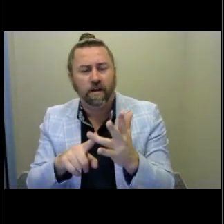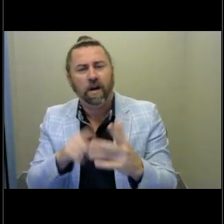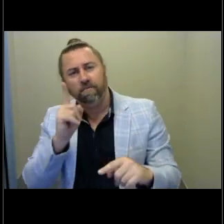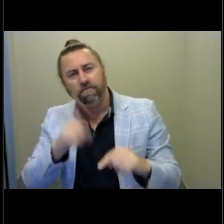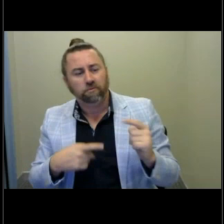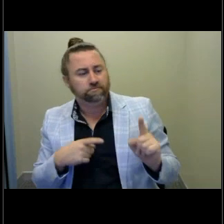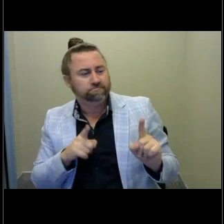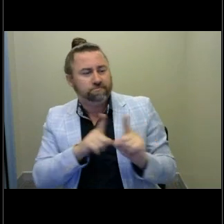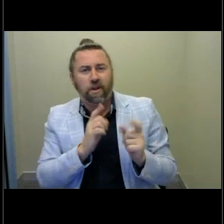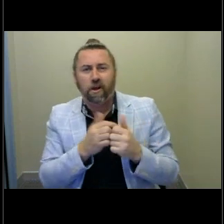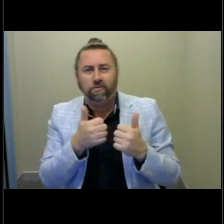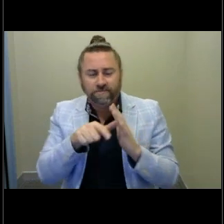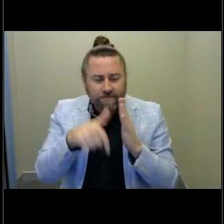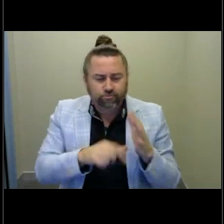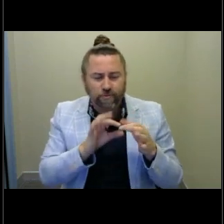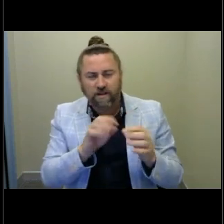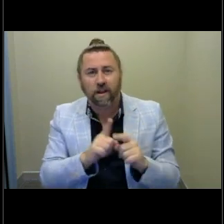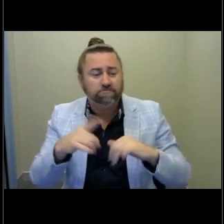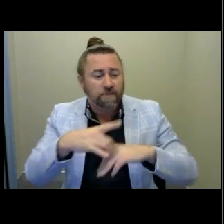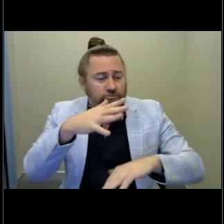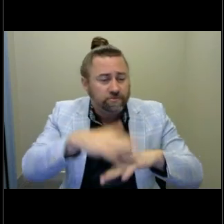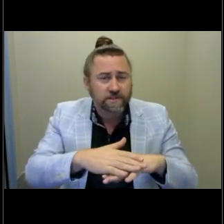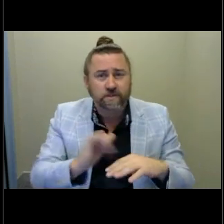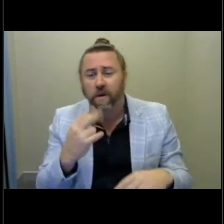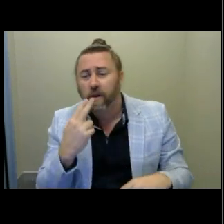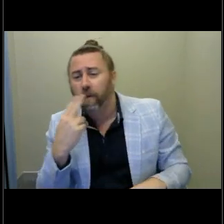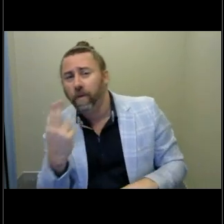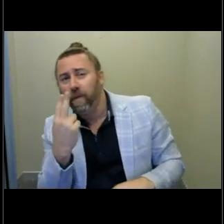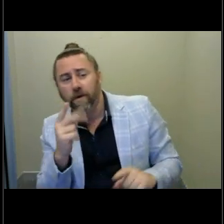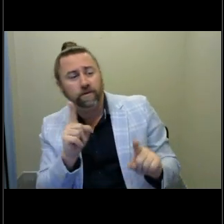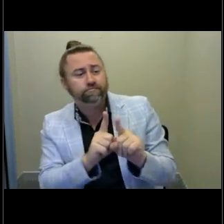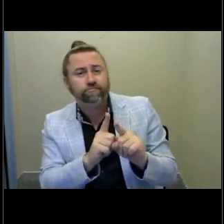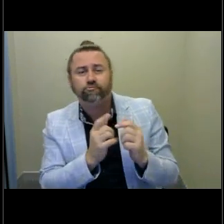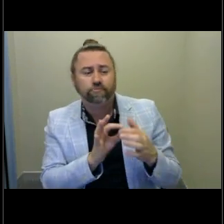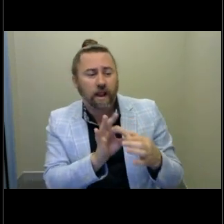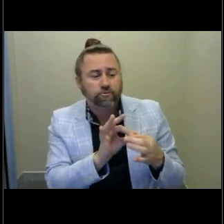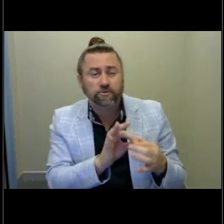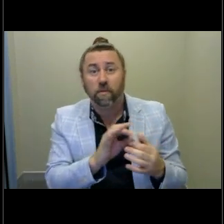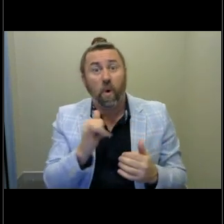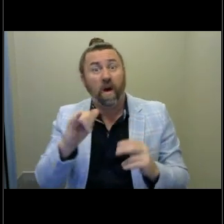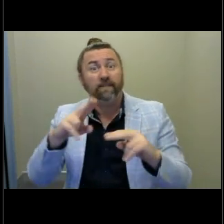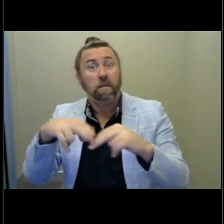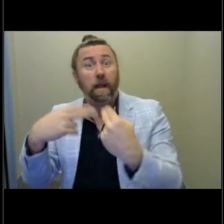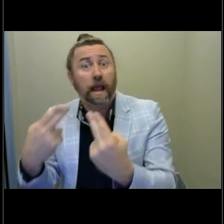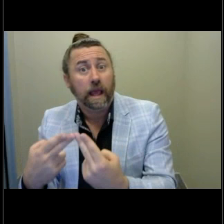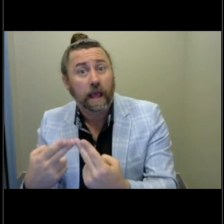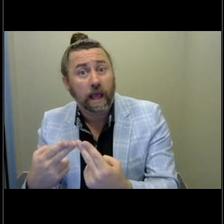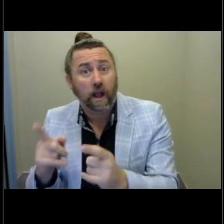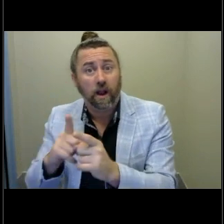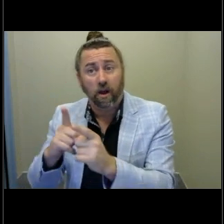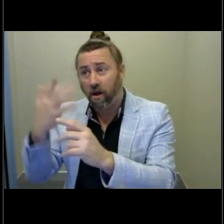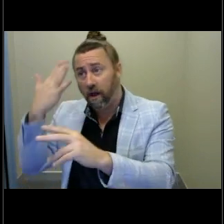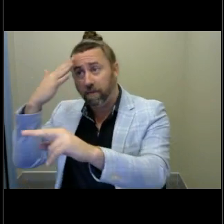so they've been a couple or married, a family relationship, so it could be a parent or a